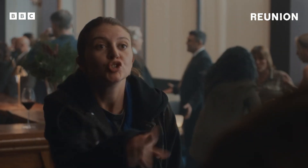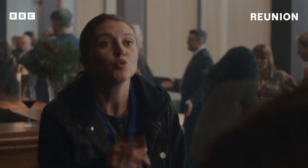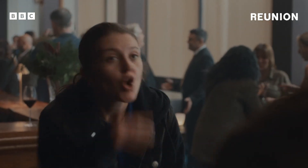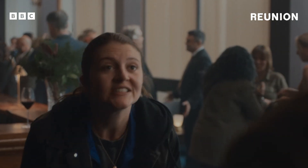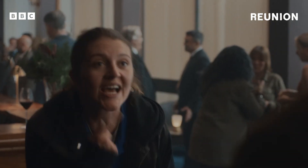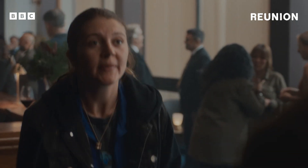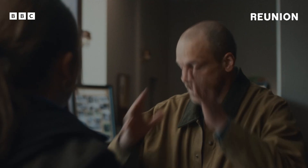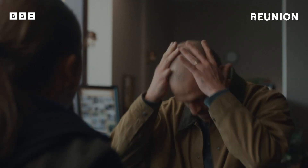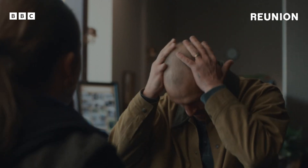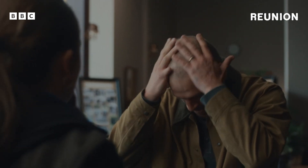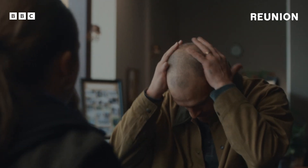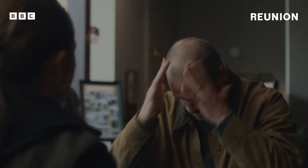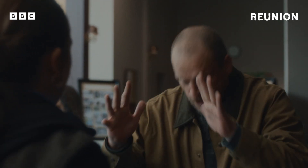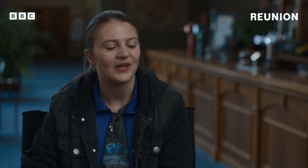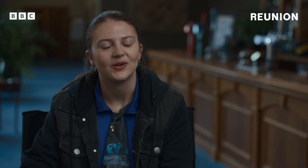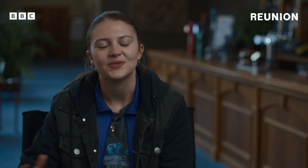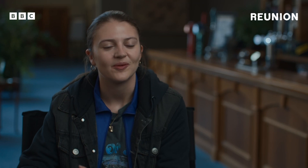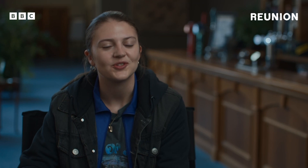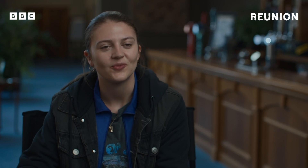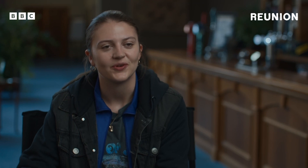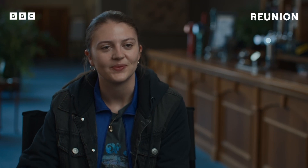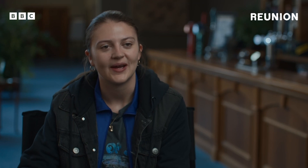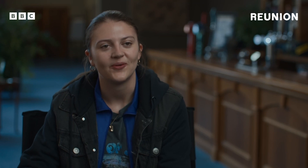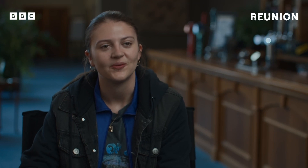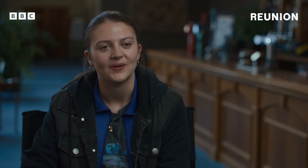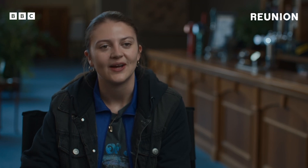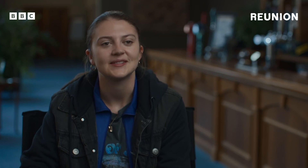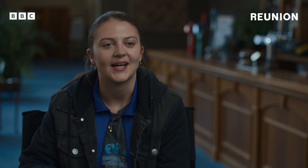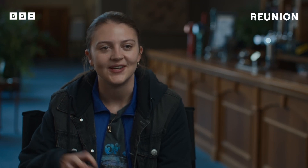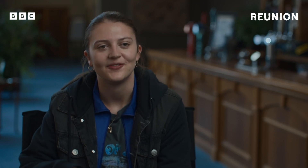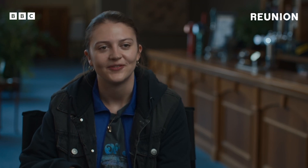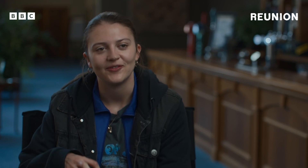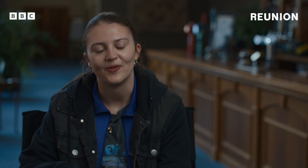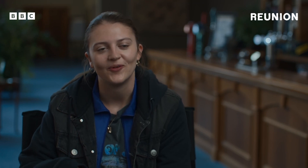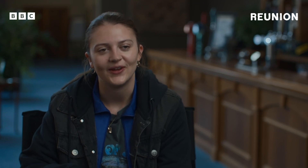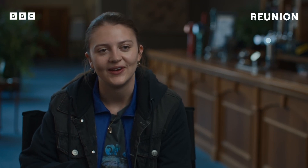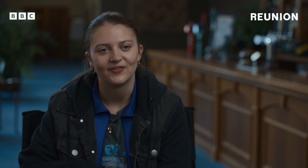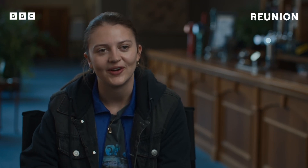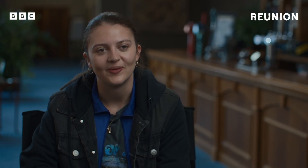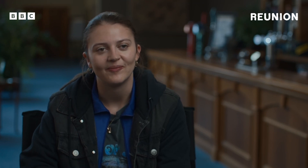and different regions, and you pick up so much more, as well, outside of the formal learning environment.